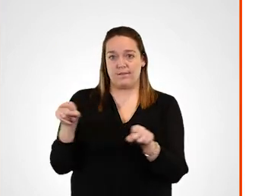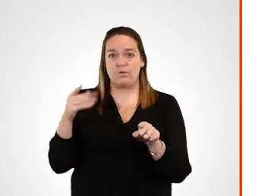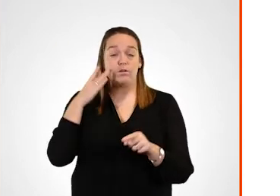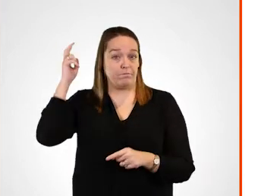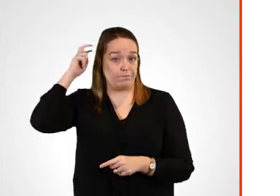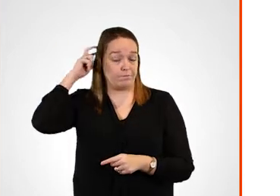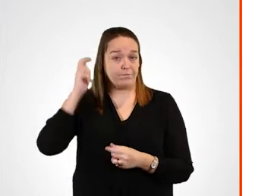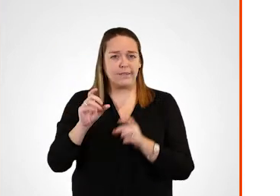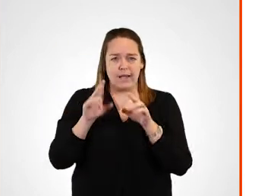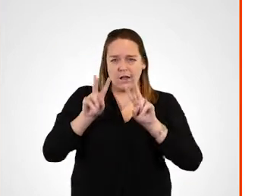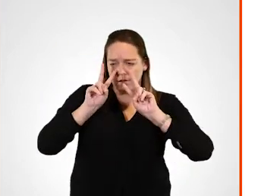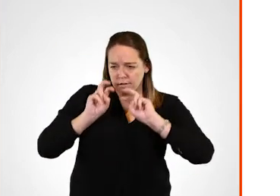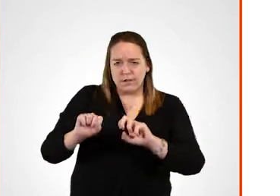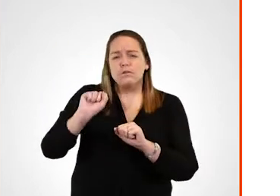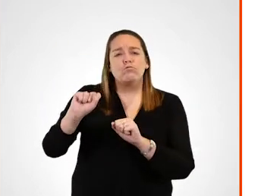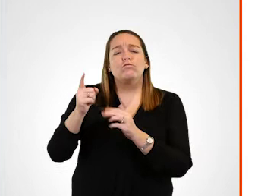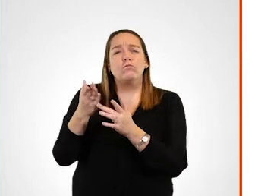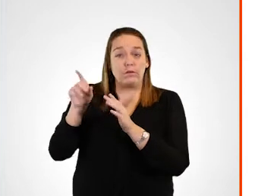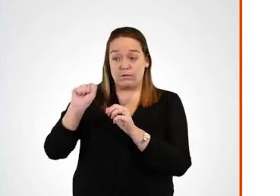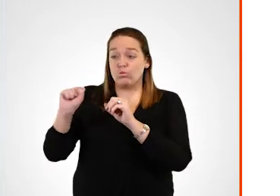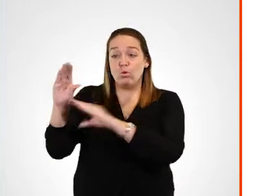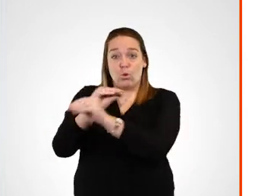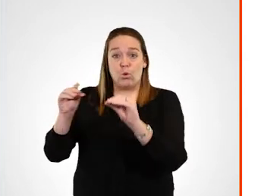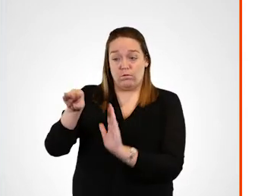they again analysed spontaneous speech samples